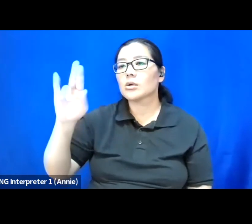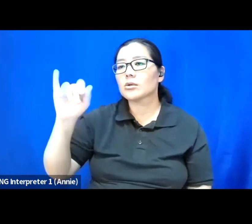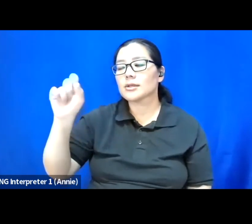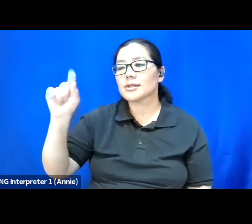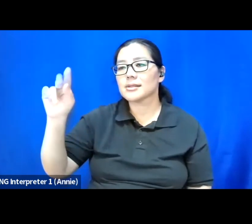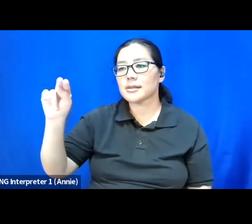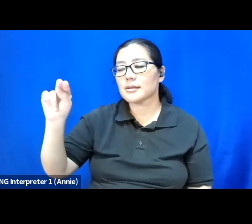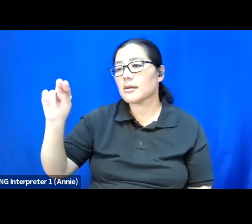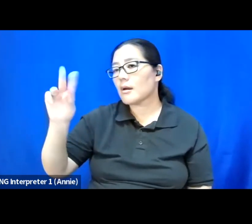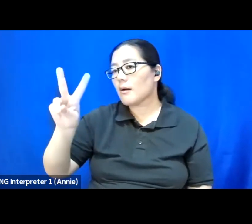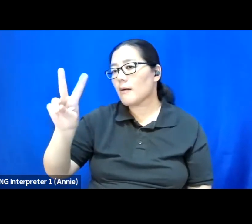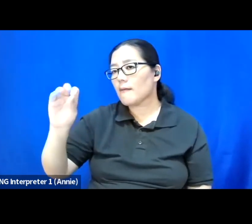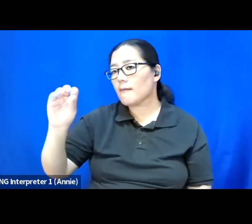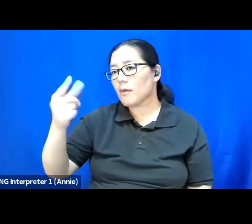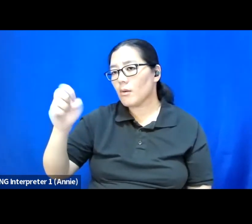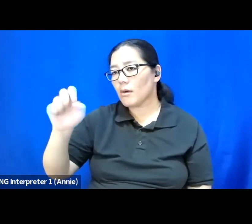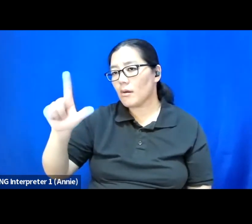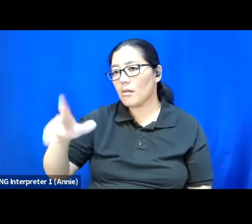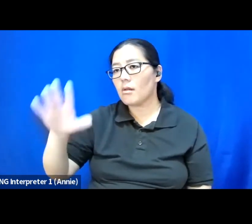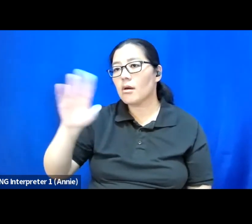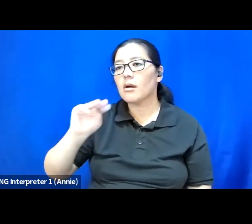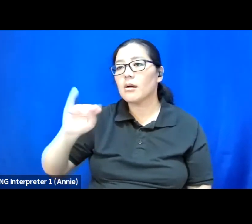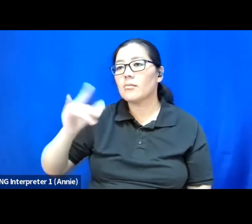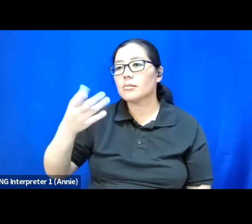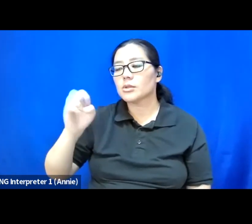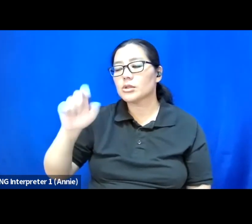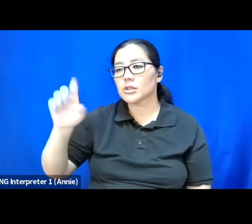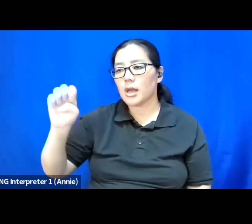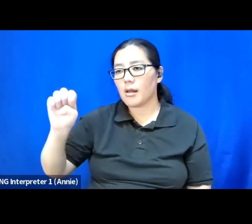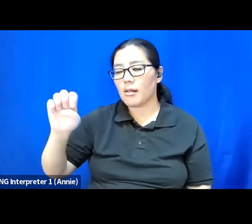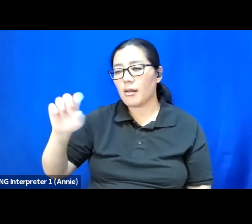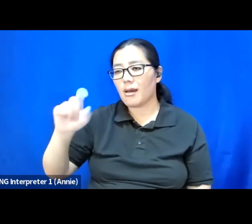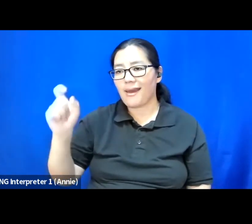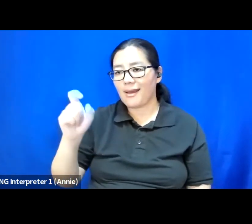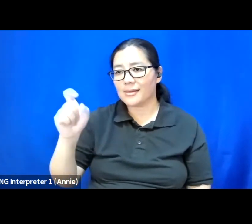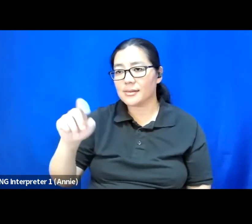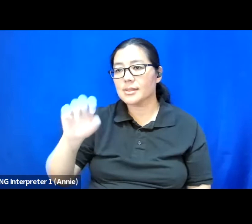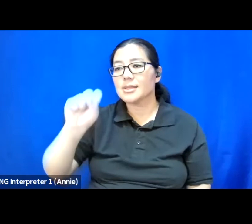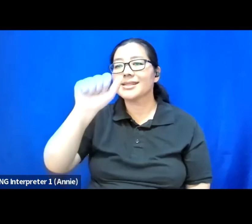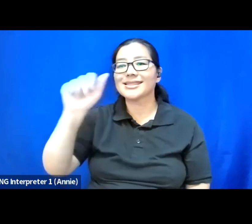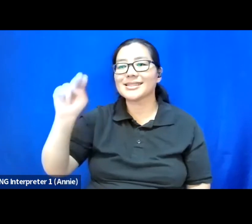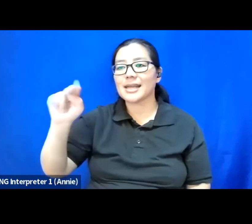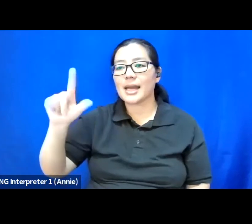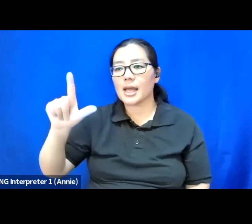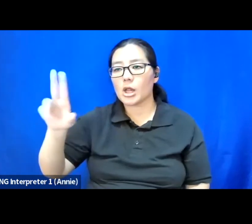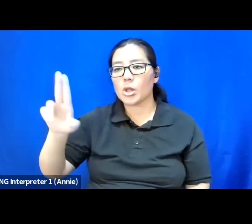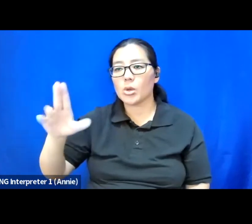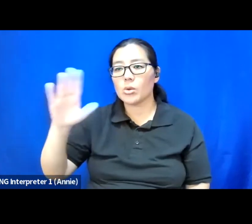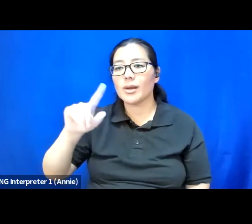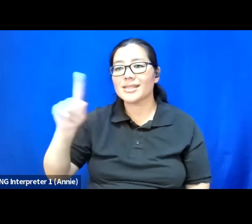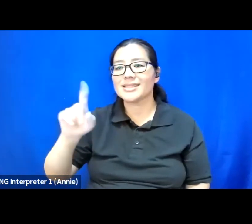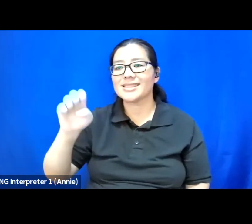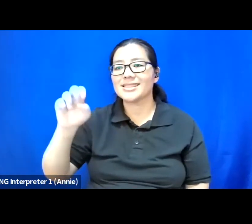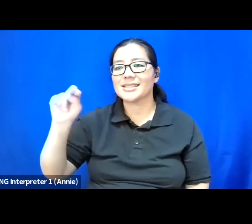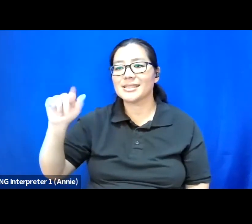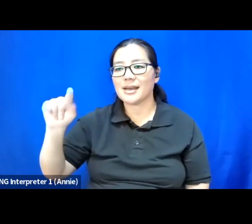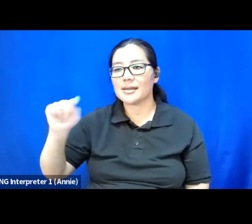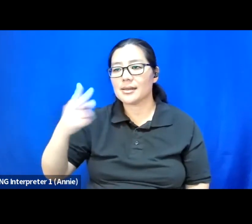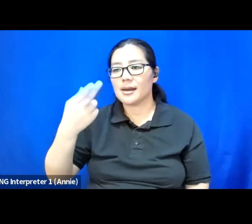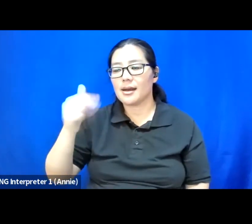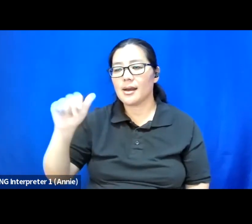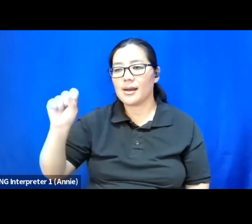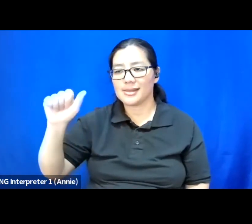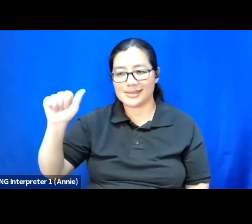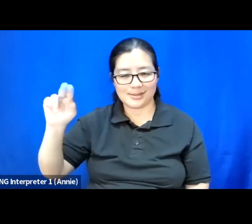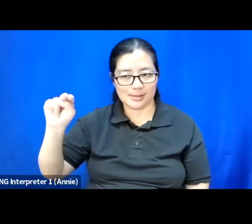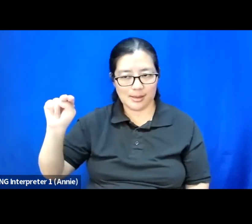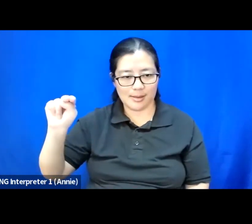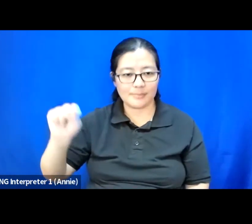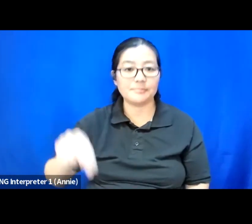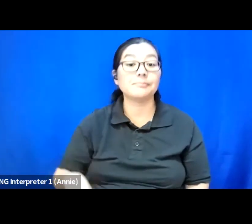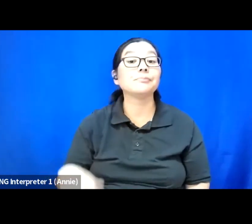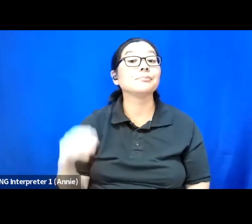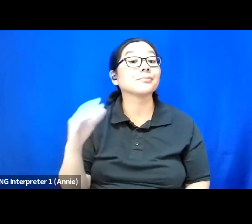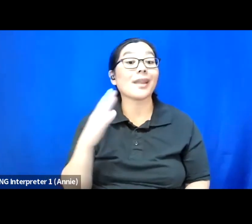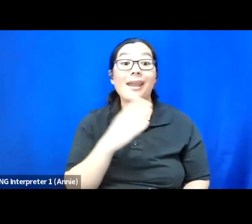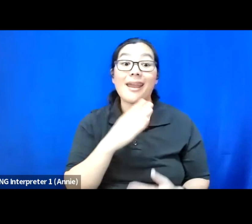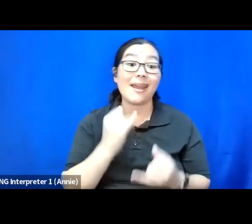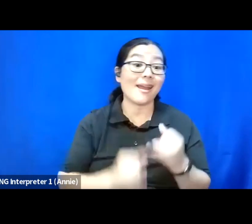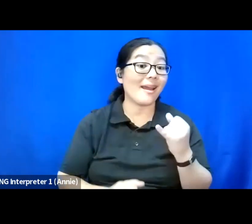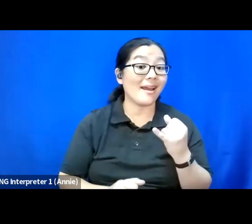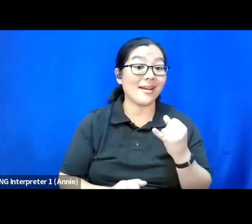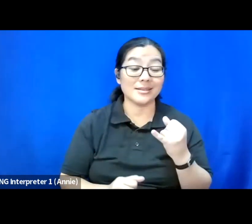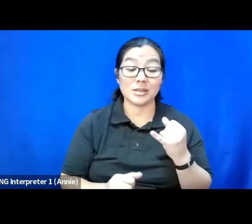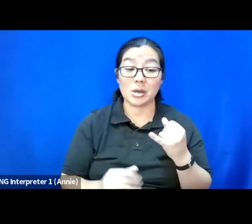Sorry. L. Gibbs, Katherine Plotzker, Andrew Hoochy, Tasneem Sa --